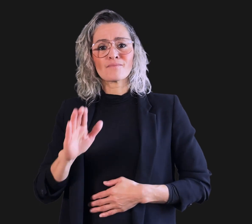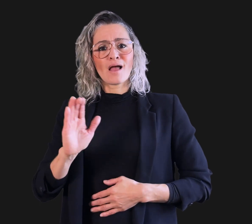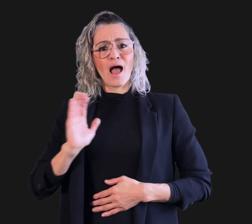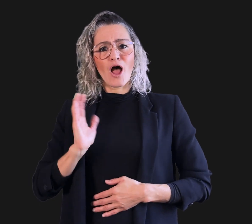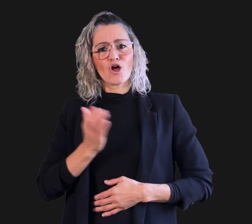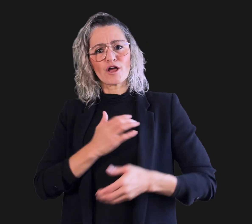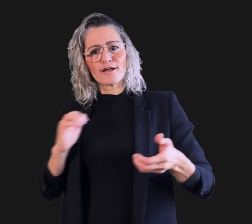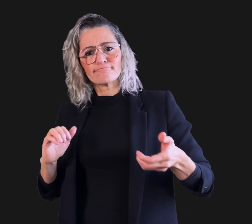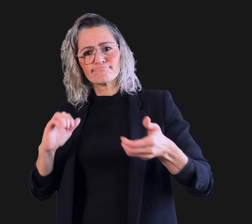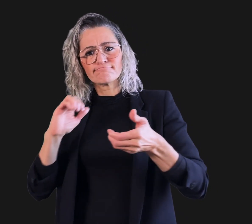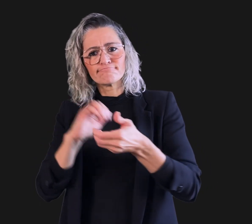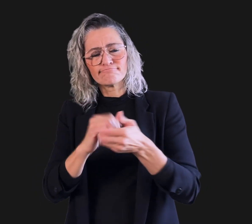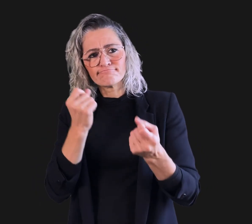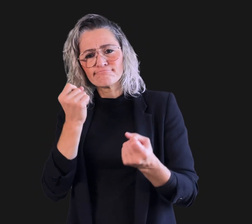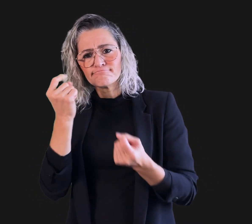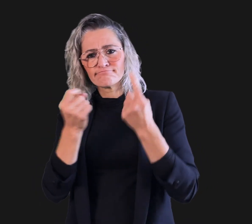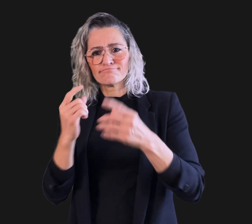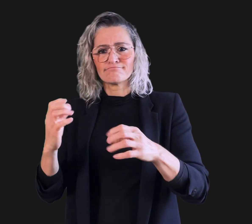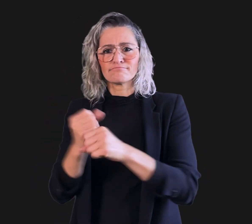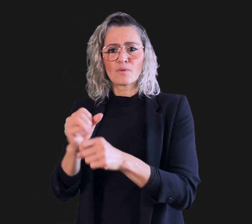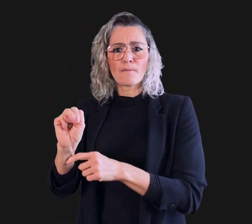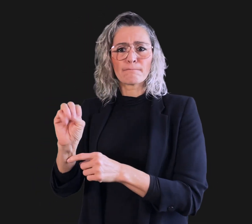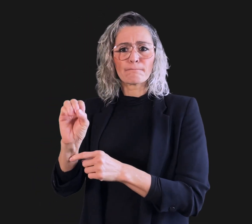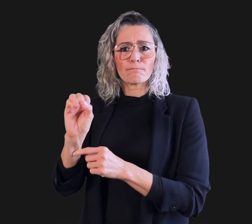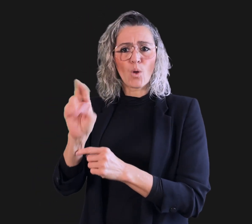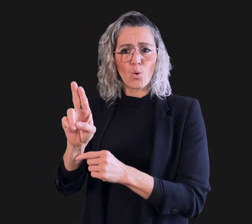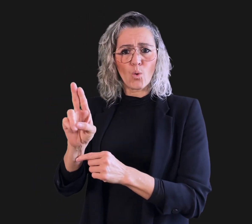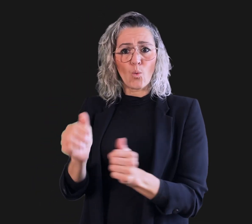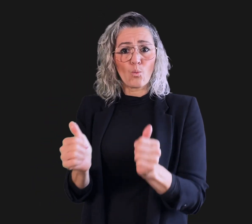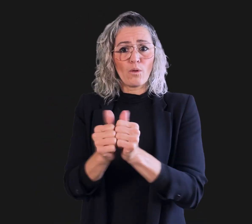• We have enhanced our Memorandum of Understanding (MOU)